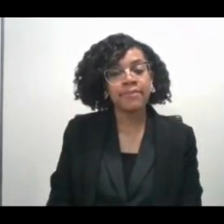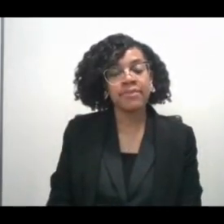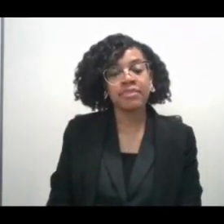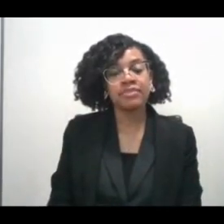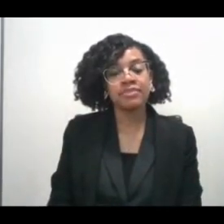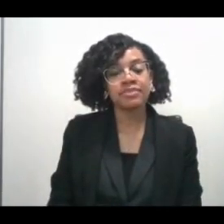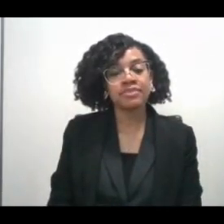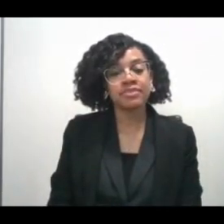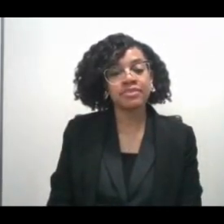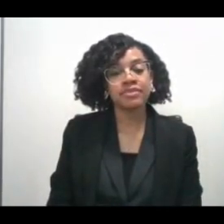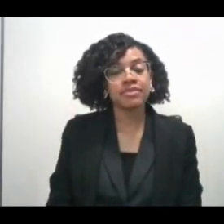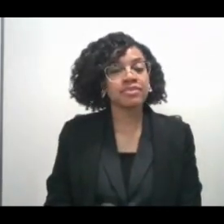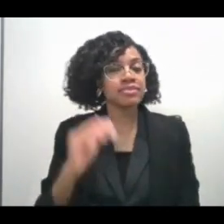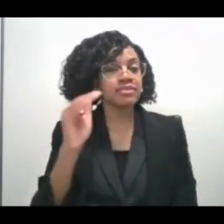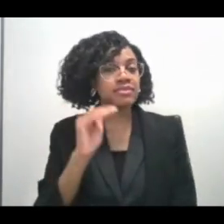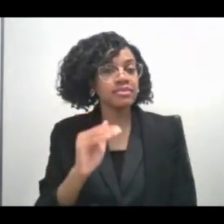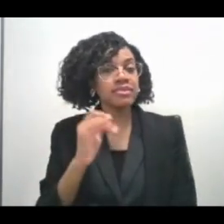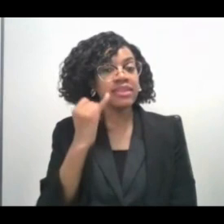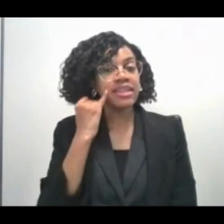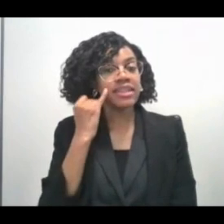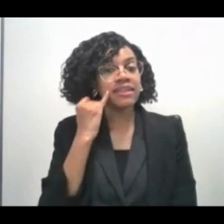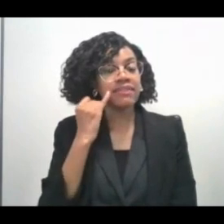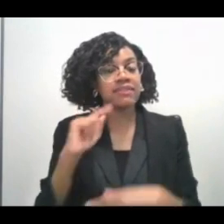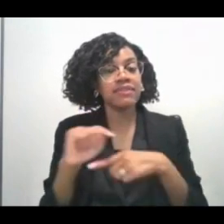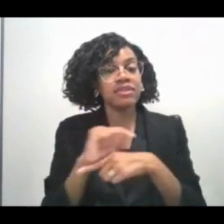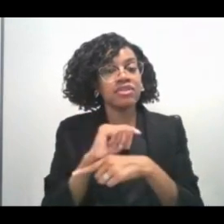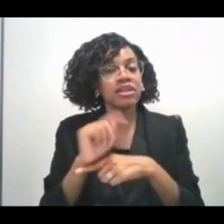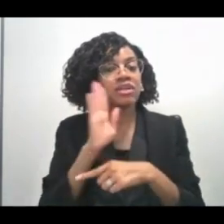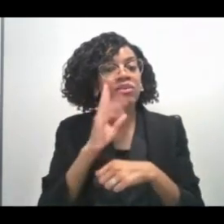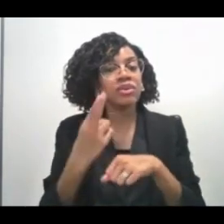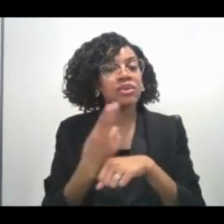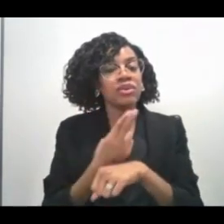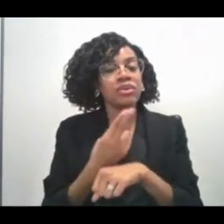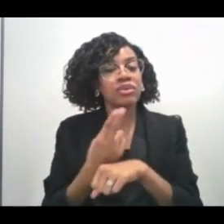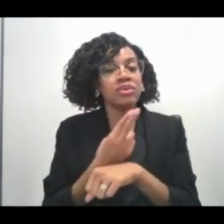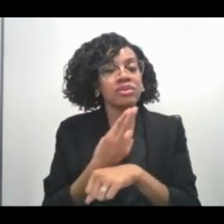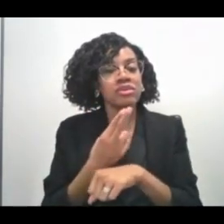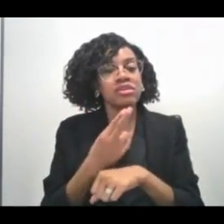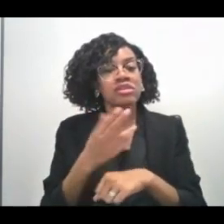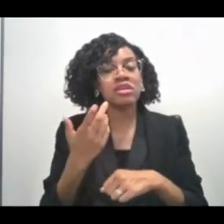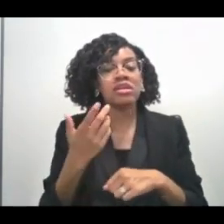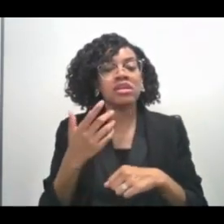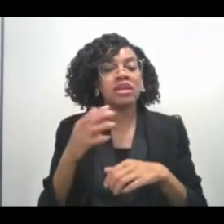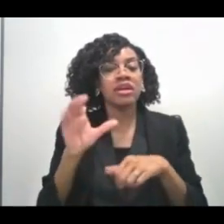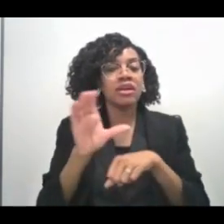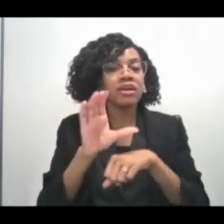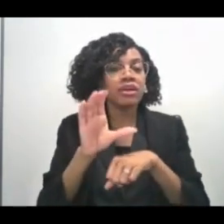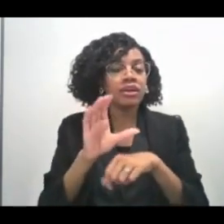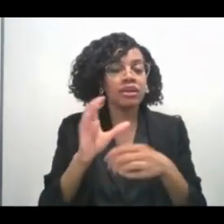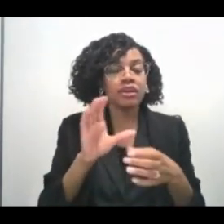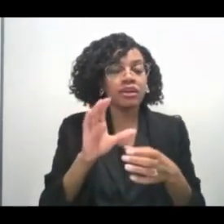Amara Davis: If the training will use novel computing cyber infrastructure, such as new open source software in a cloud